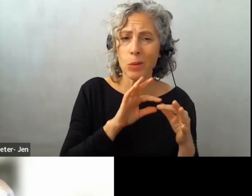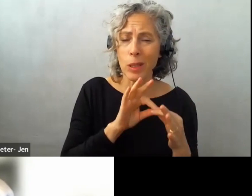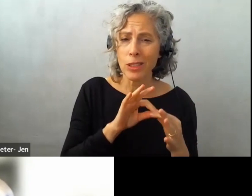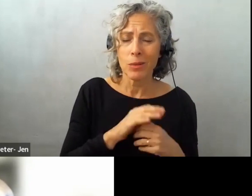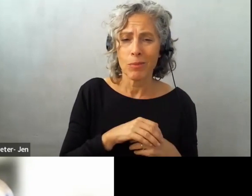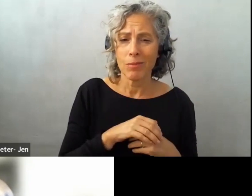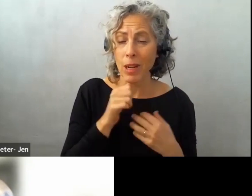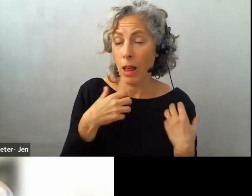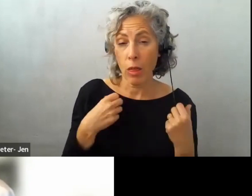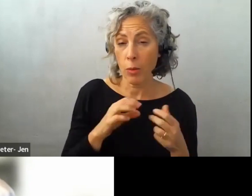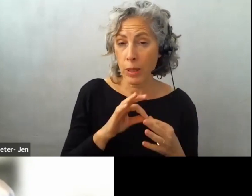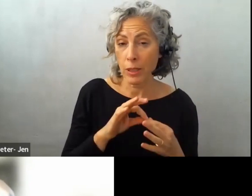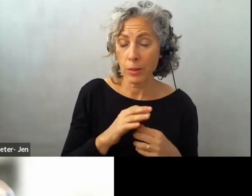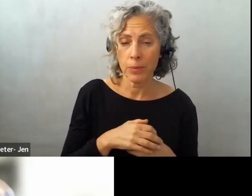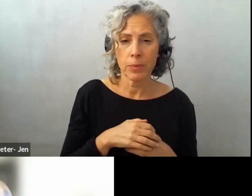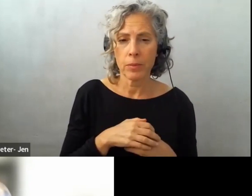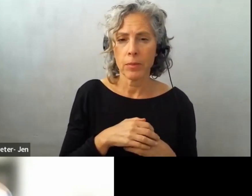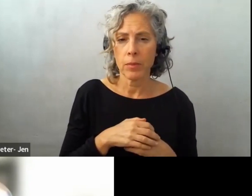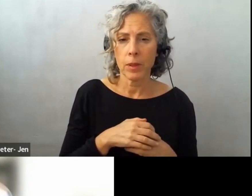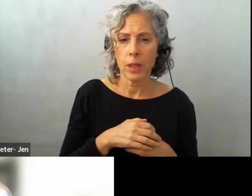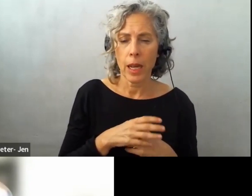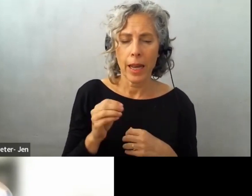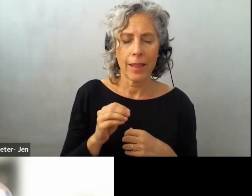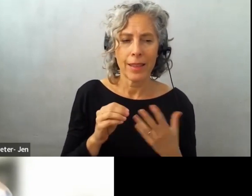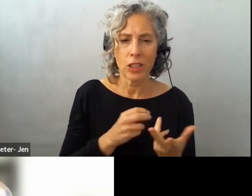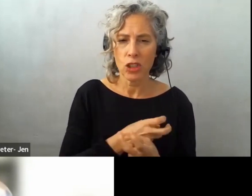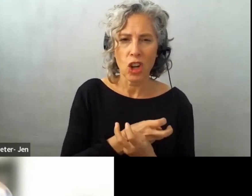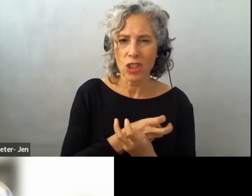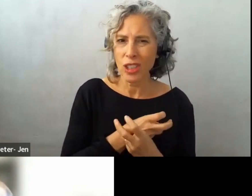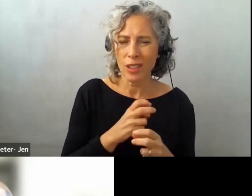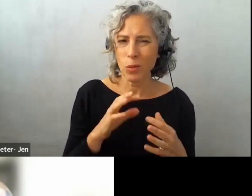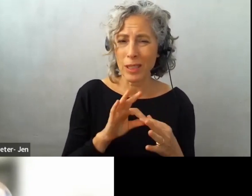unhealthy, that are degrading, and toxic and dehumanizing. And